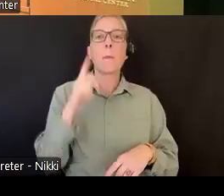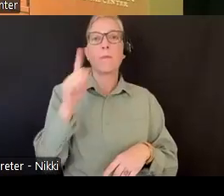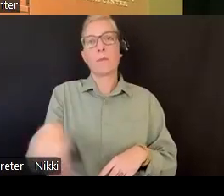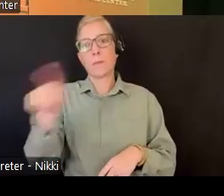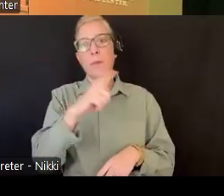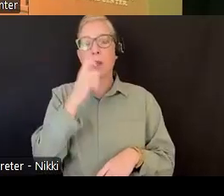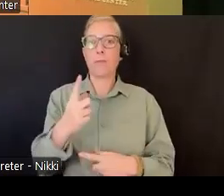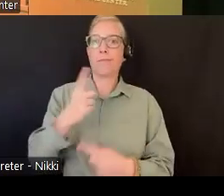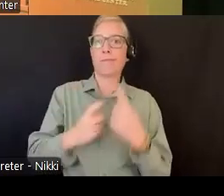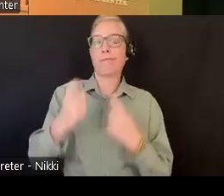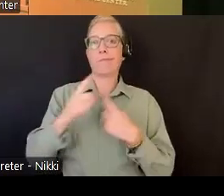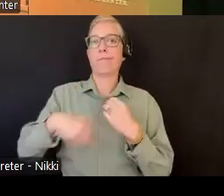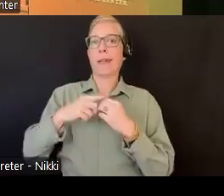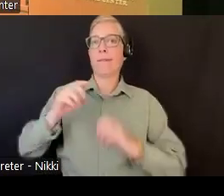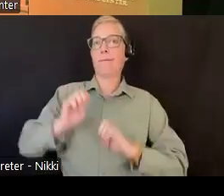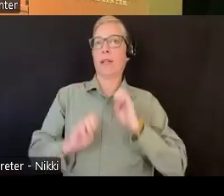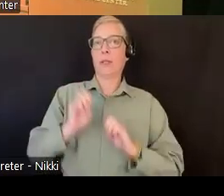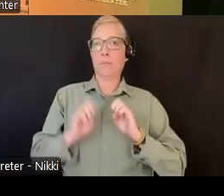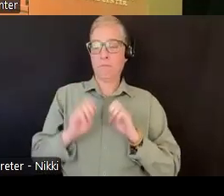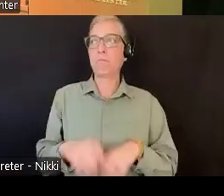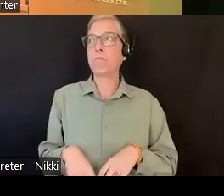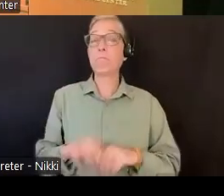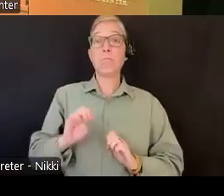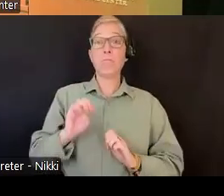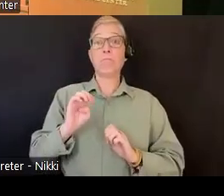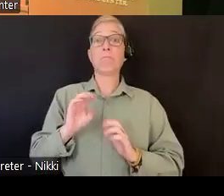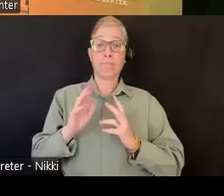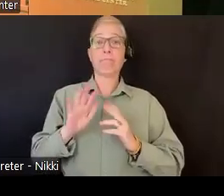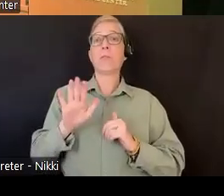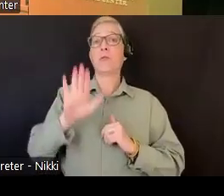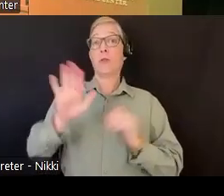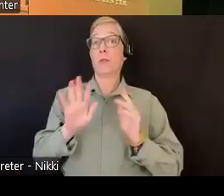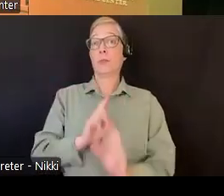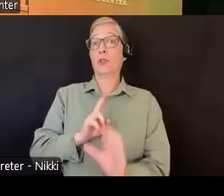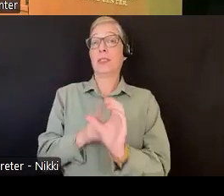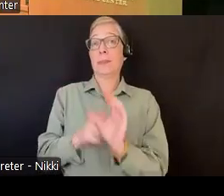evaluation. Couple of key components related to your participation. Number one is we welcome your